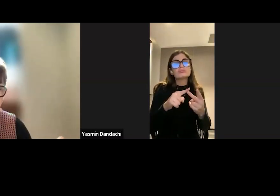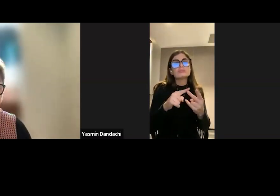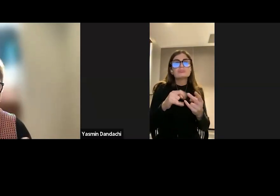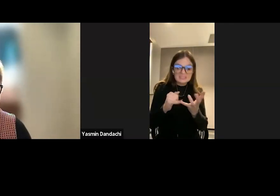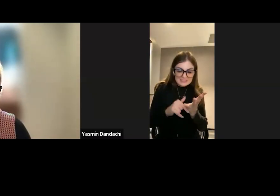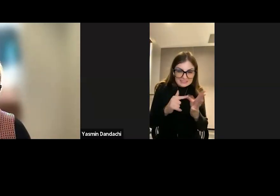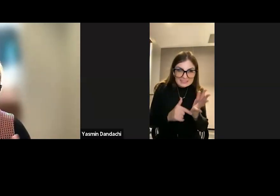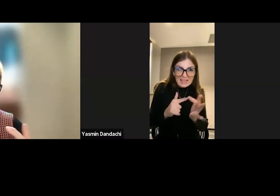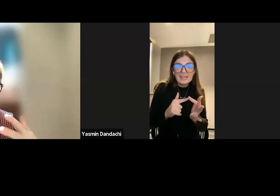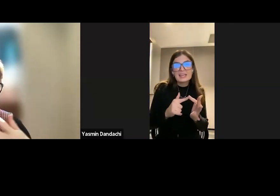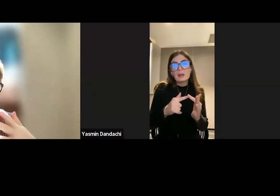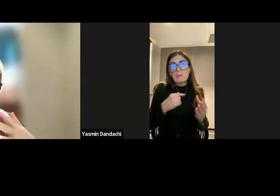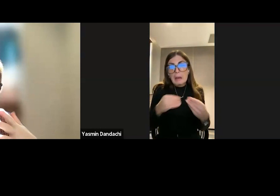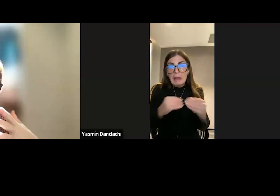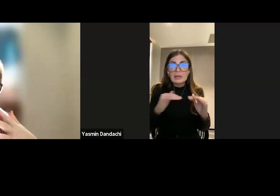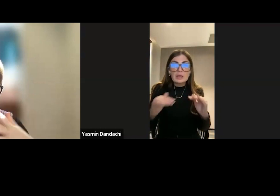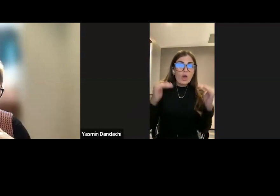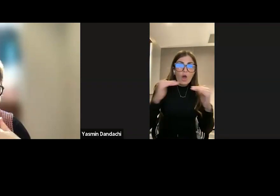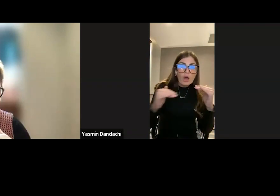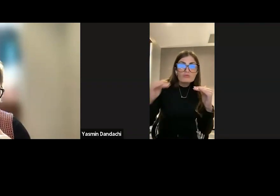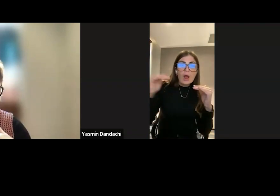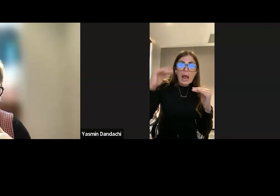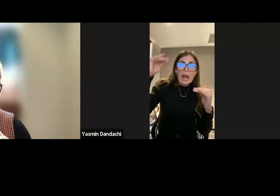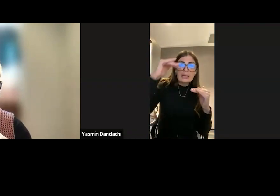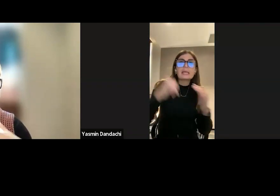a hierarchy of the community as being interconnected with each